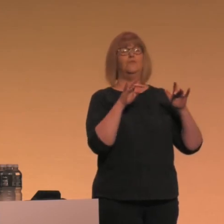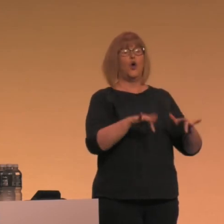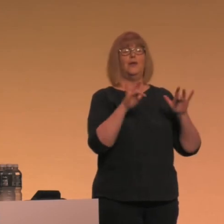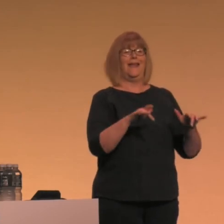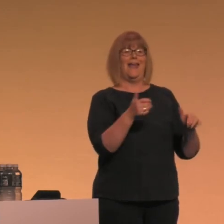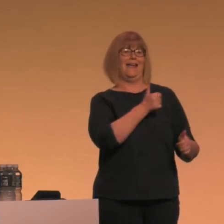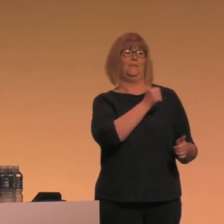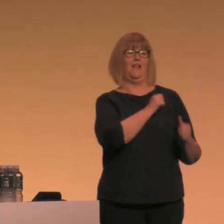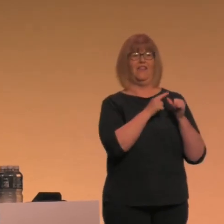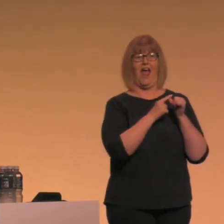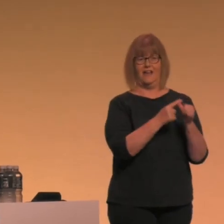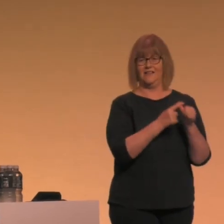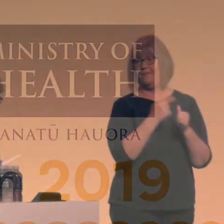Thank you.